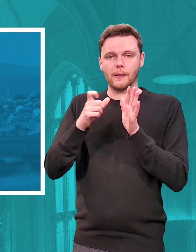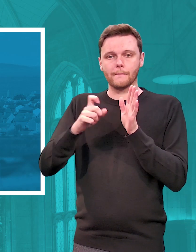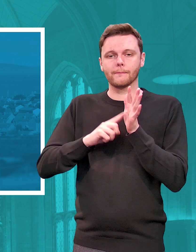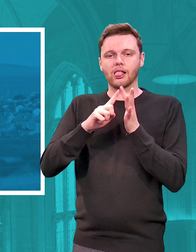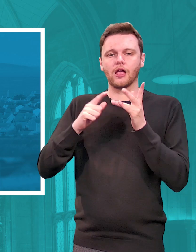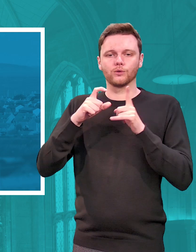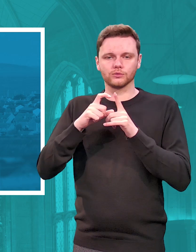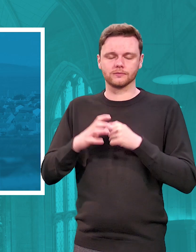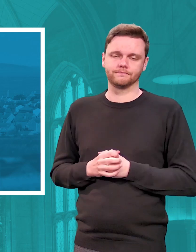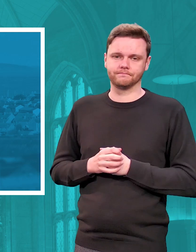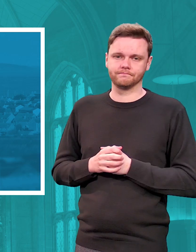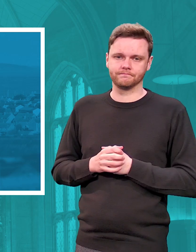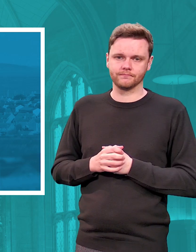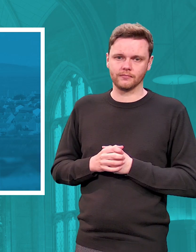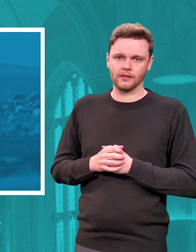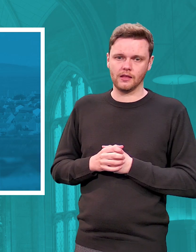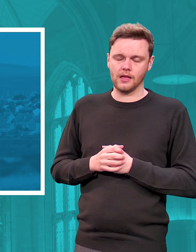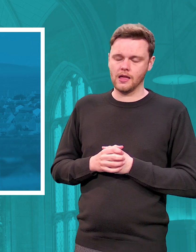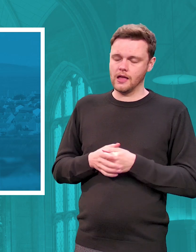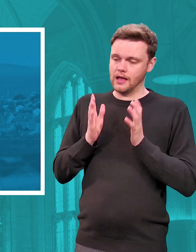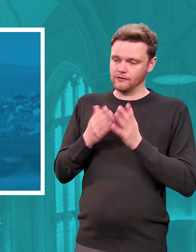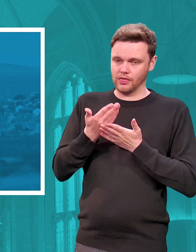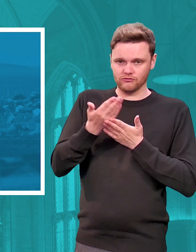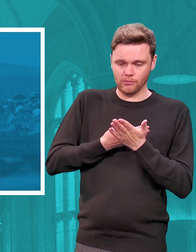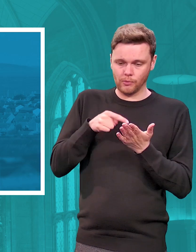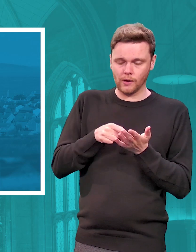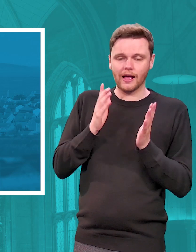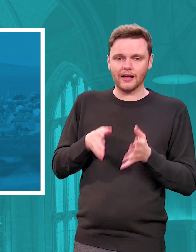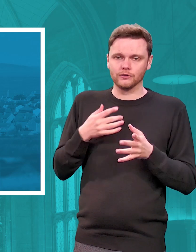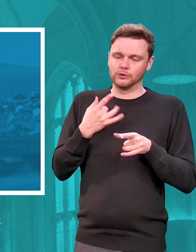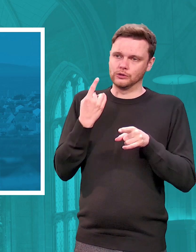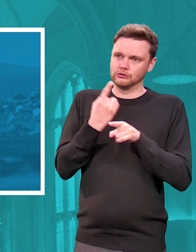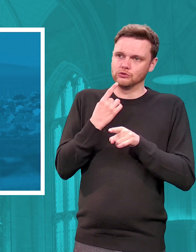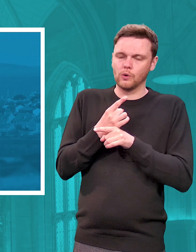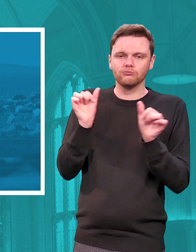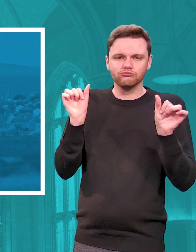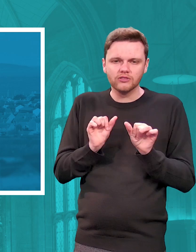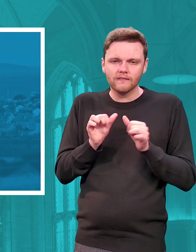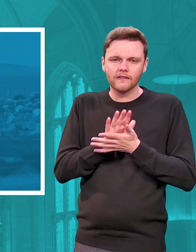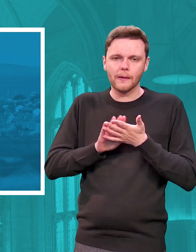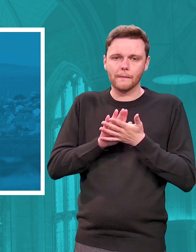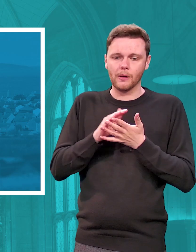It's customary in this report that I cover at least a flavour of the work that Pensions Trustees